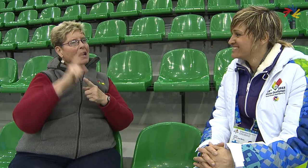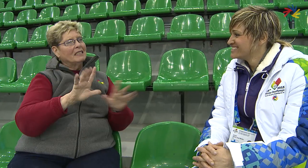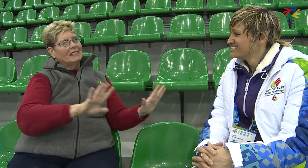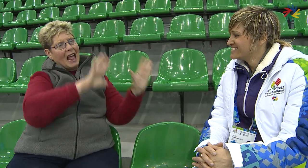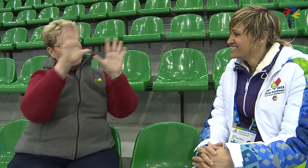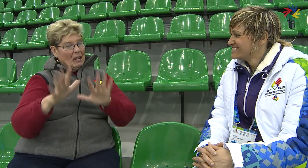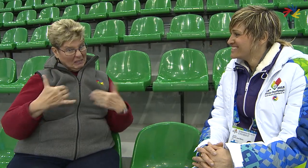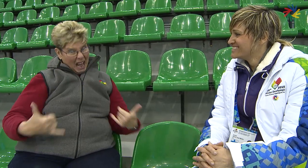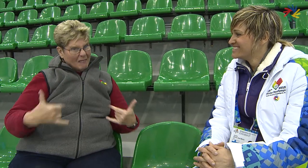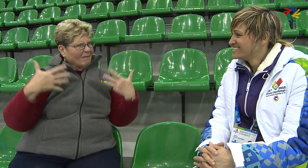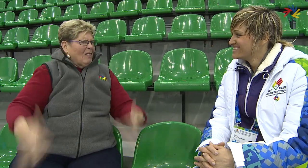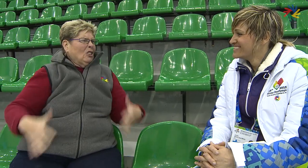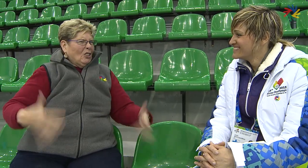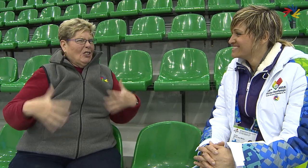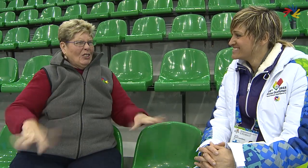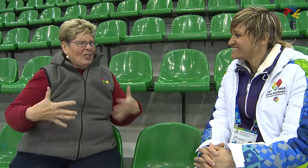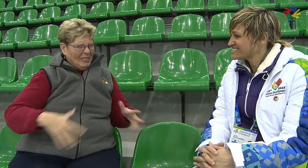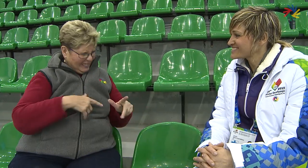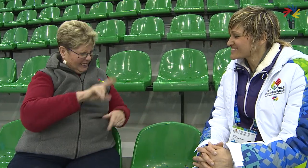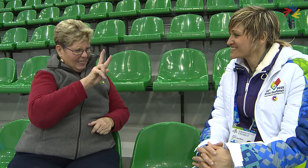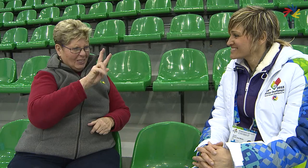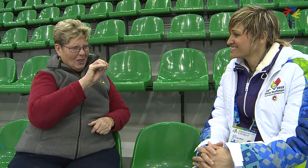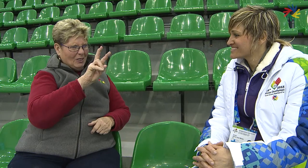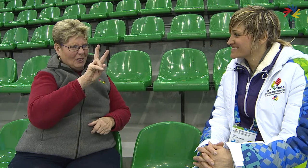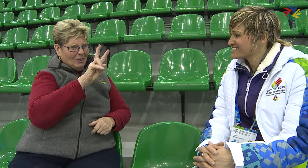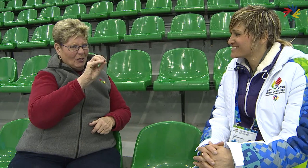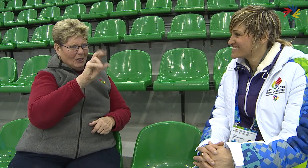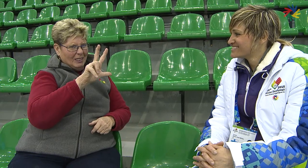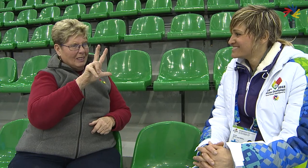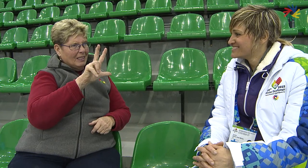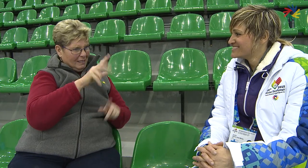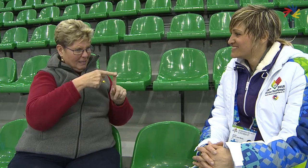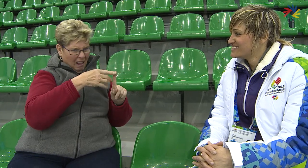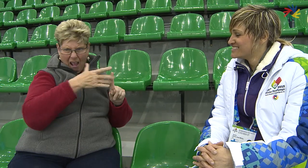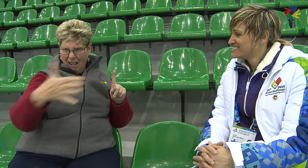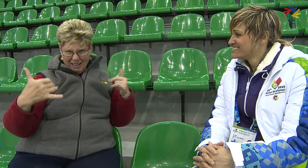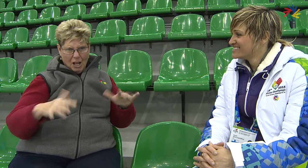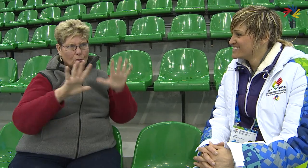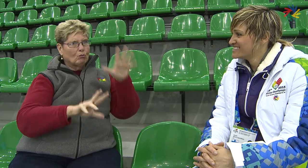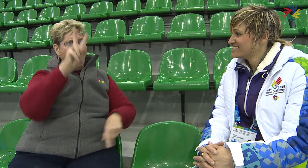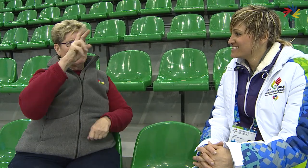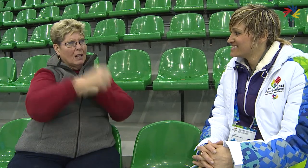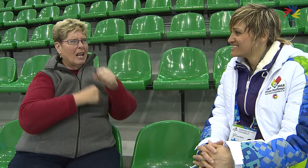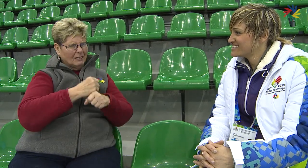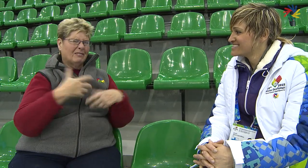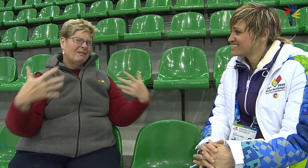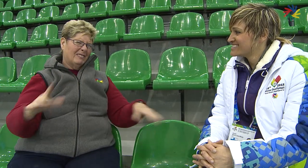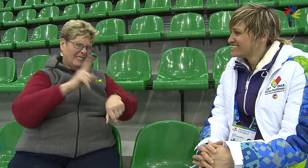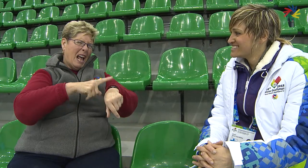and it's been over ten years, so it’s time! We made the request in 2003, and it’s been over 12 years, so it's time!